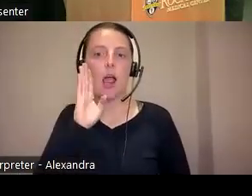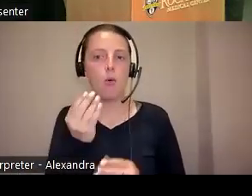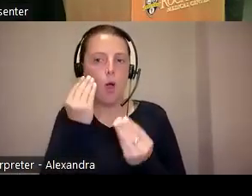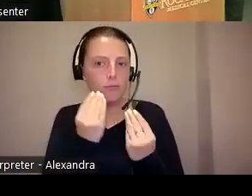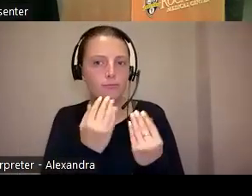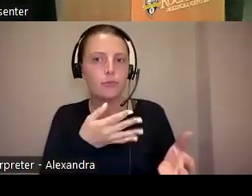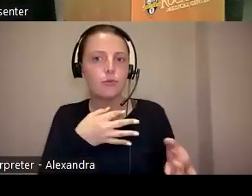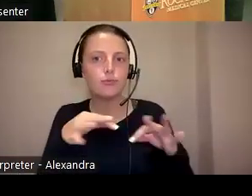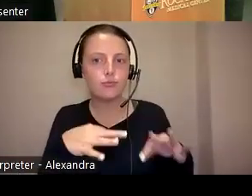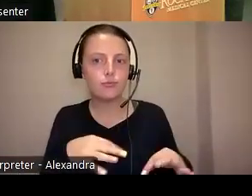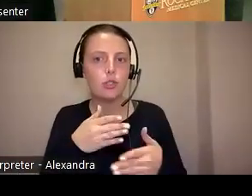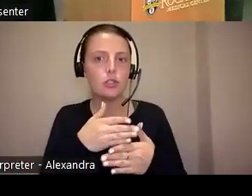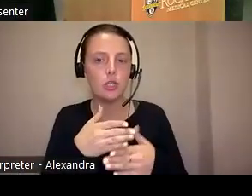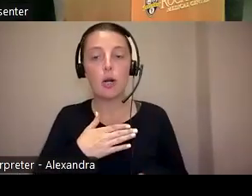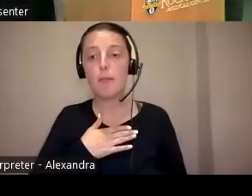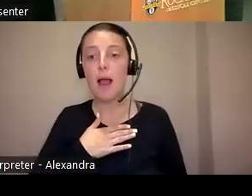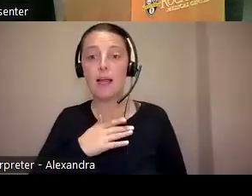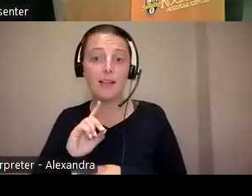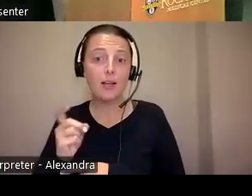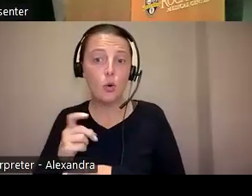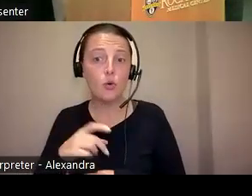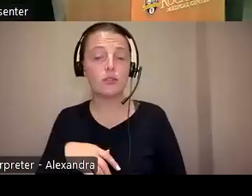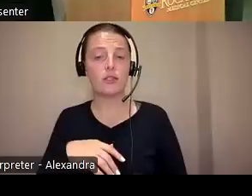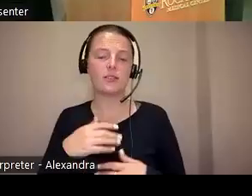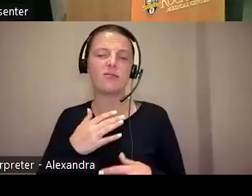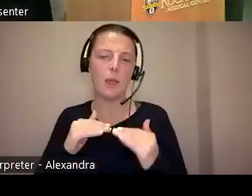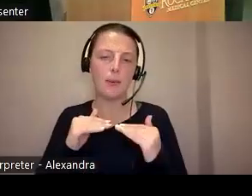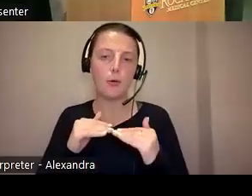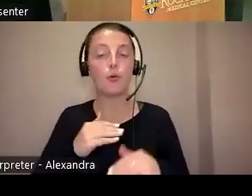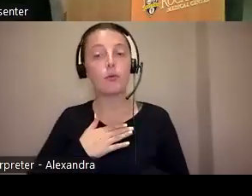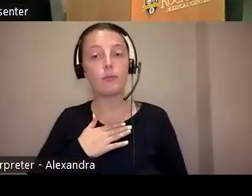disorders and mental um and also just mental health conditions. They support